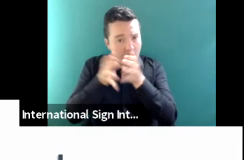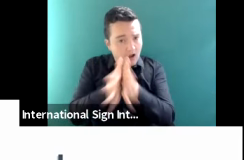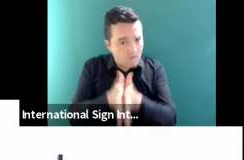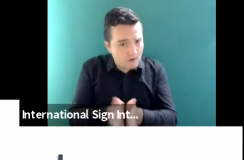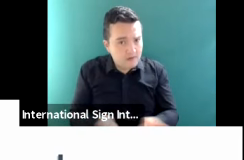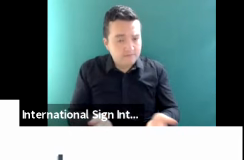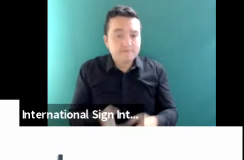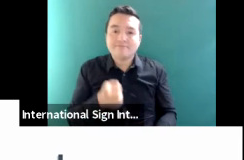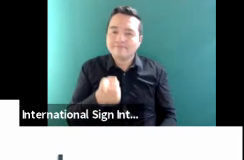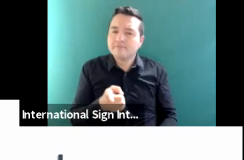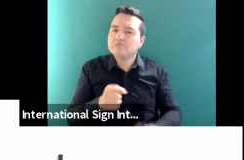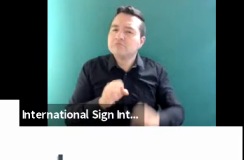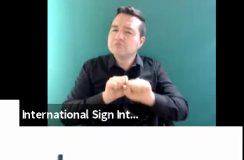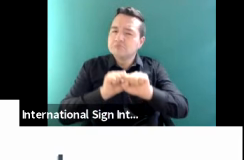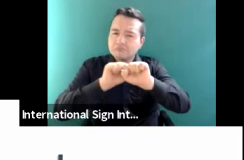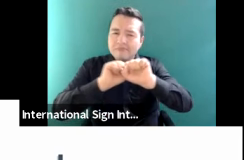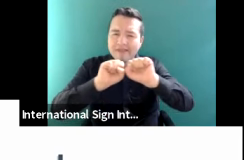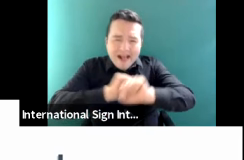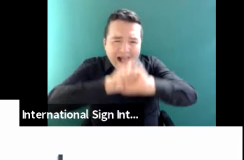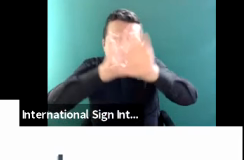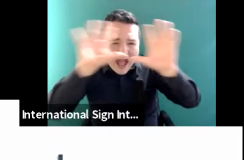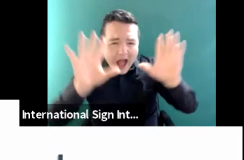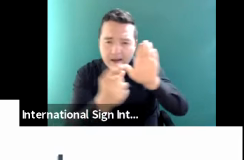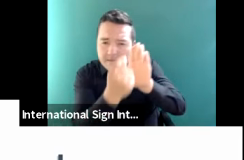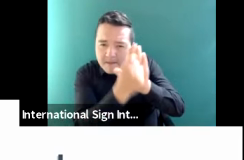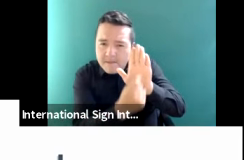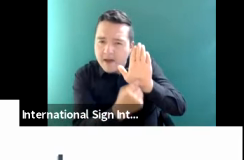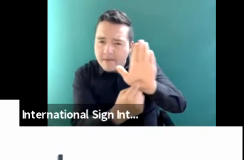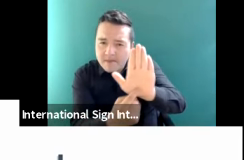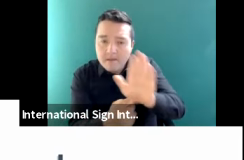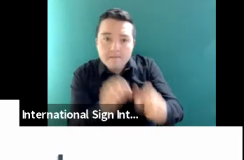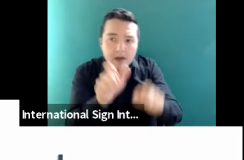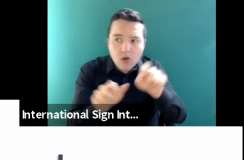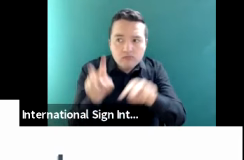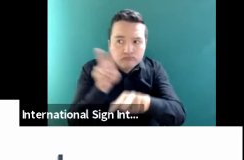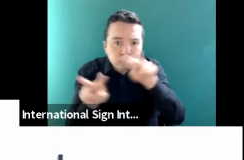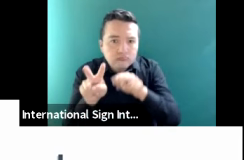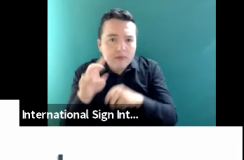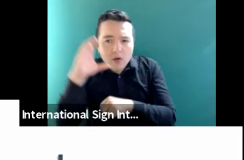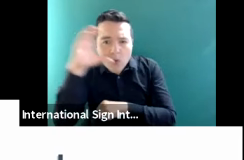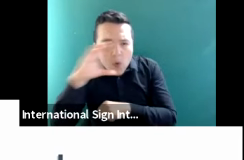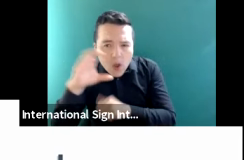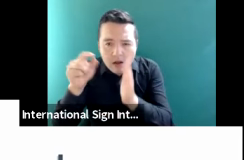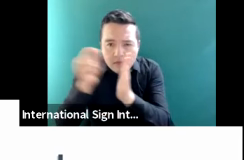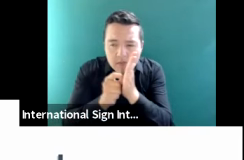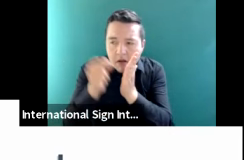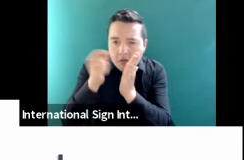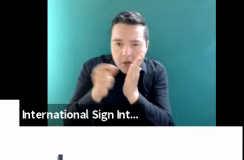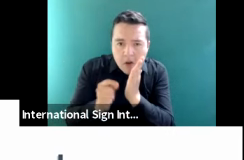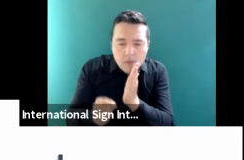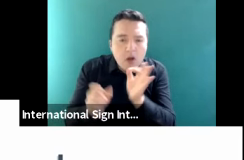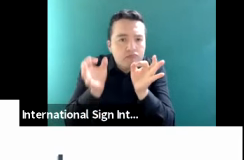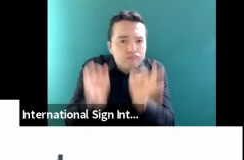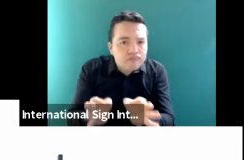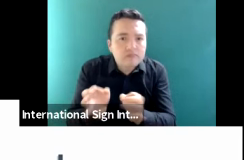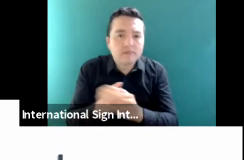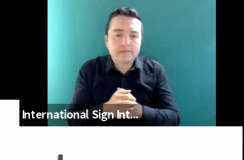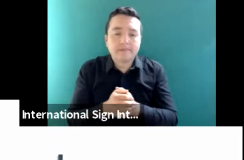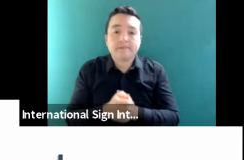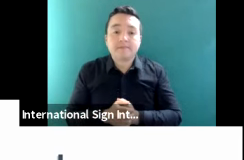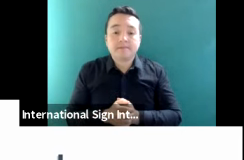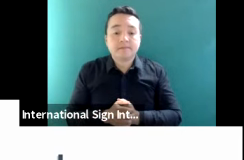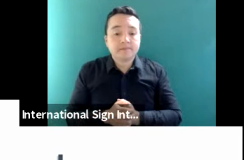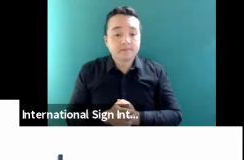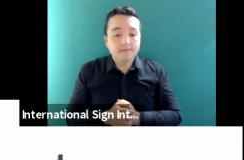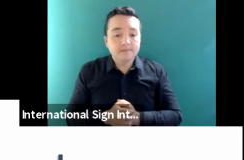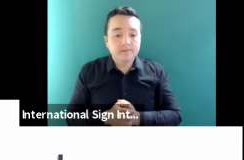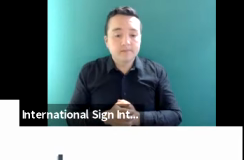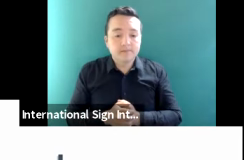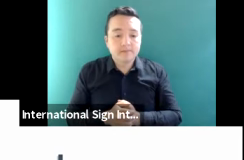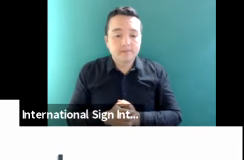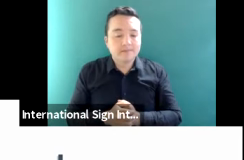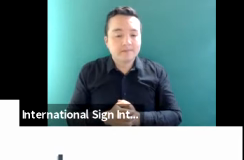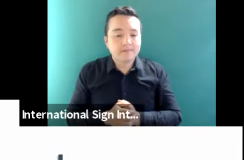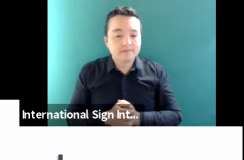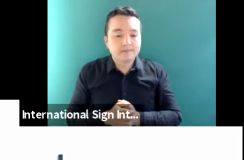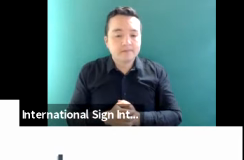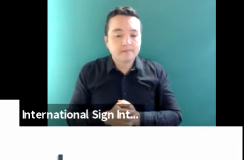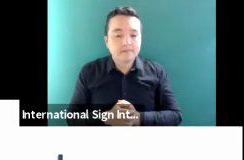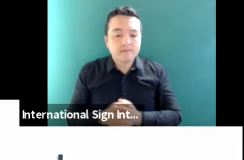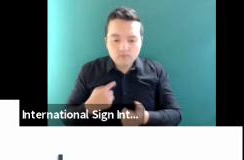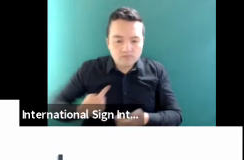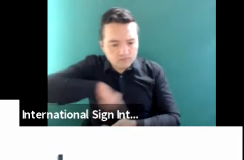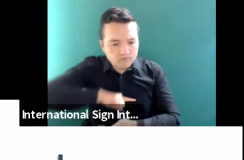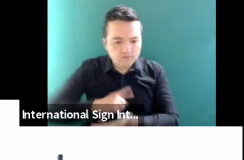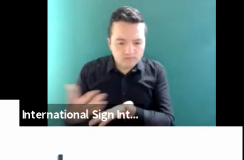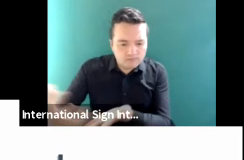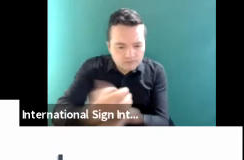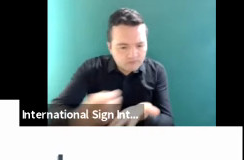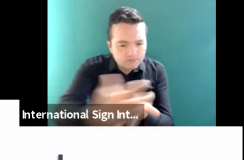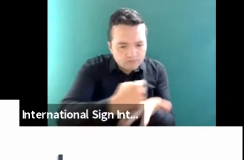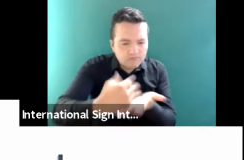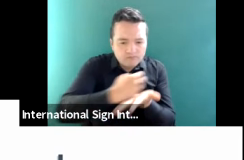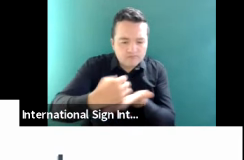There is a feedback mechanism that allows our research team to dig further into the information.